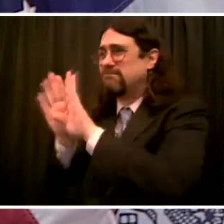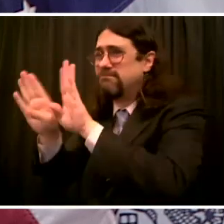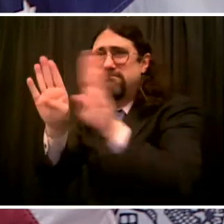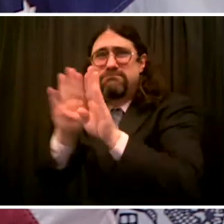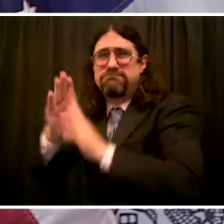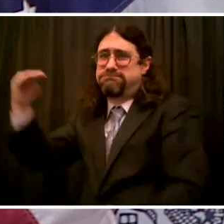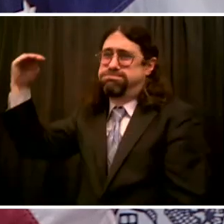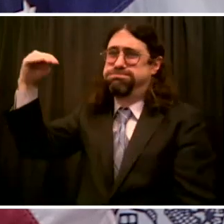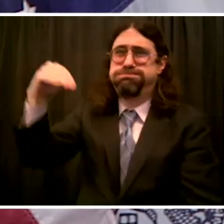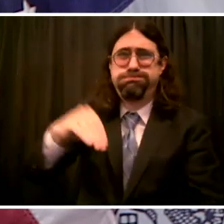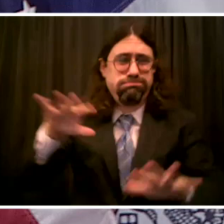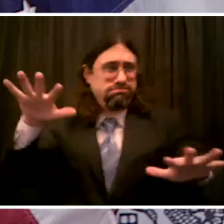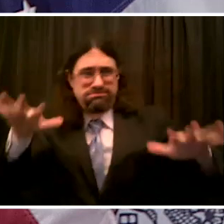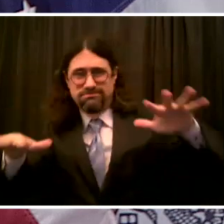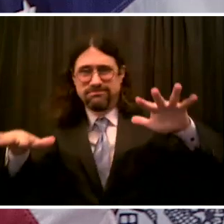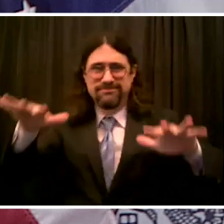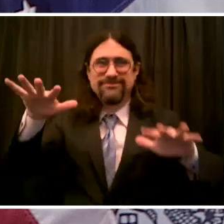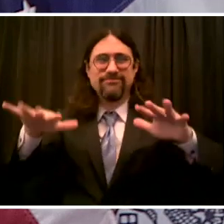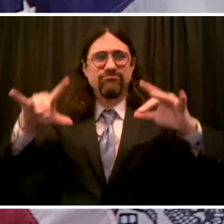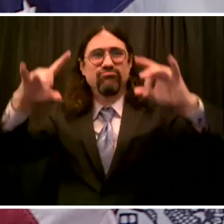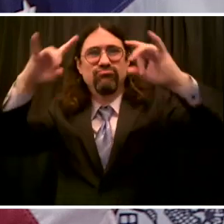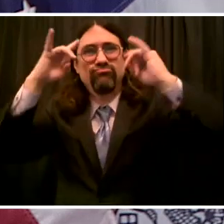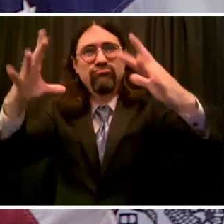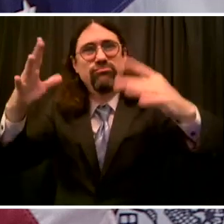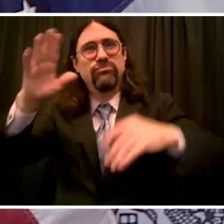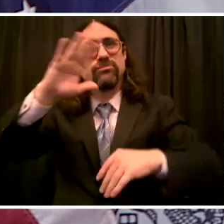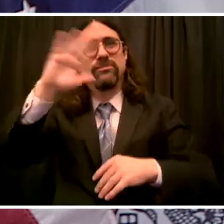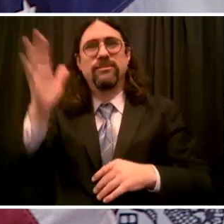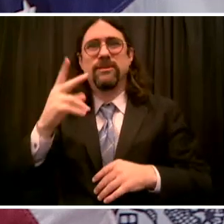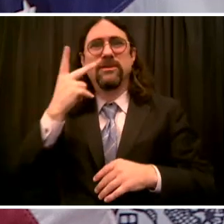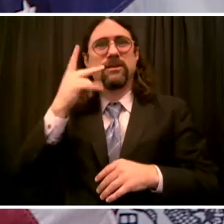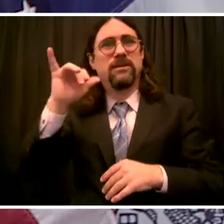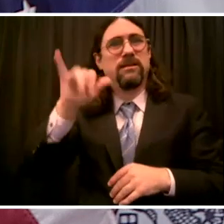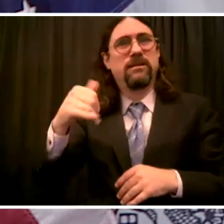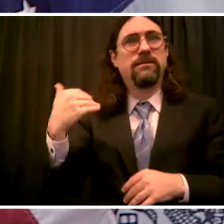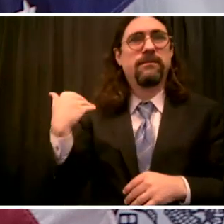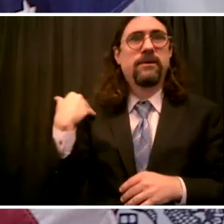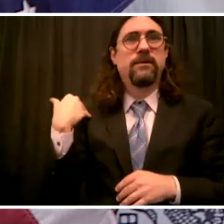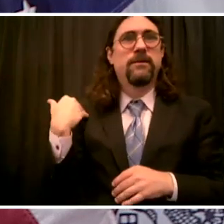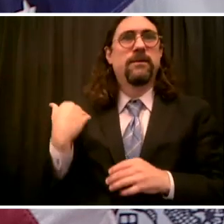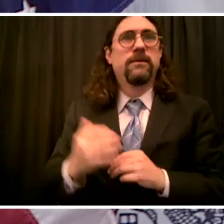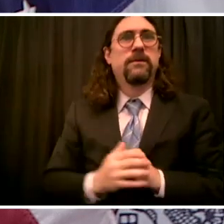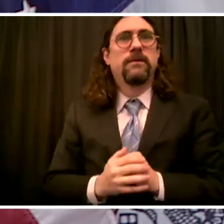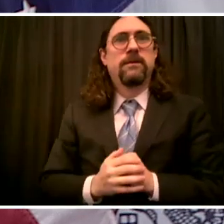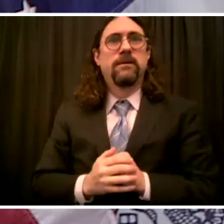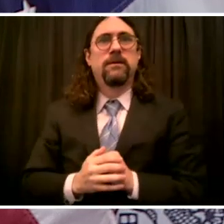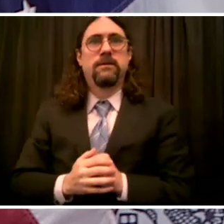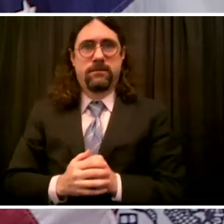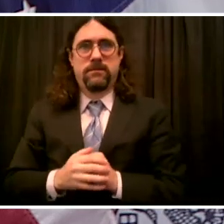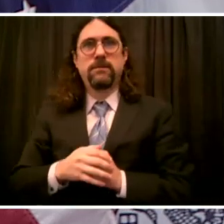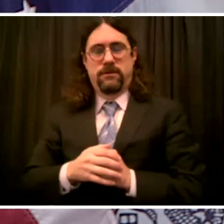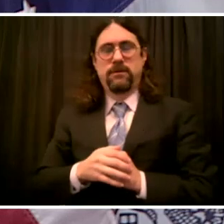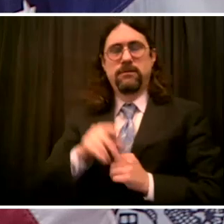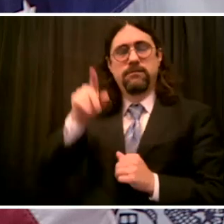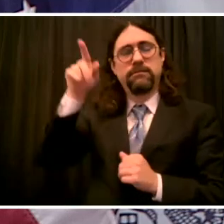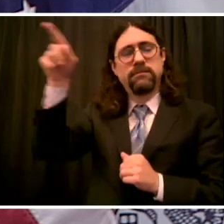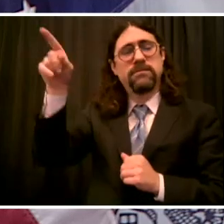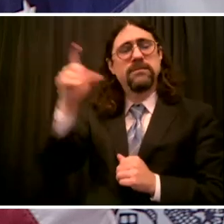WOULD SEE A PROPOSAL COME OUT OF THE HOUSE OF REPRESENTATIVES THAT EQUALS THAT MOMENT. THAT ACTUALLY